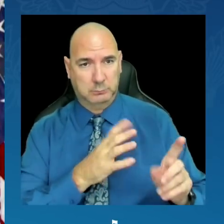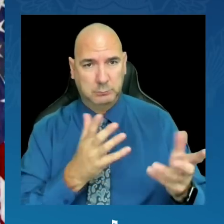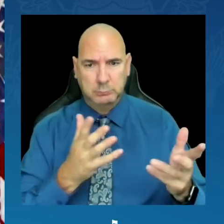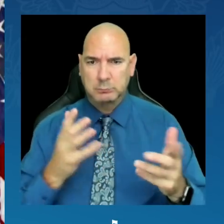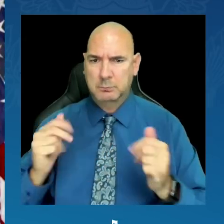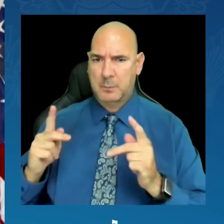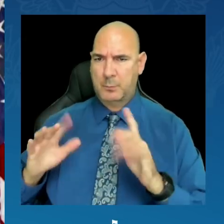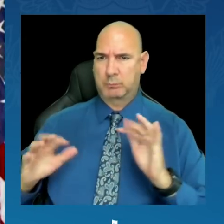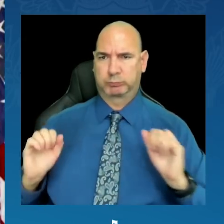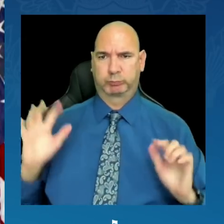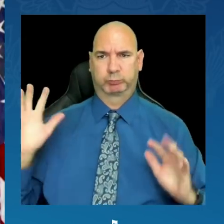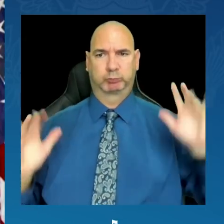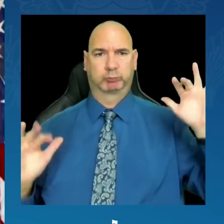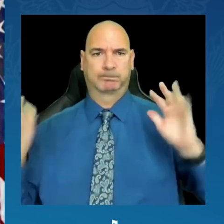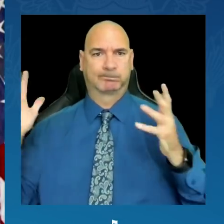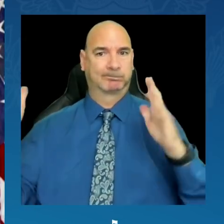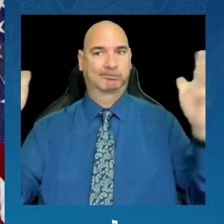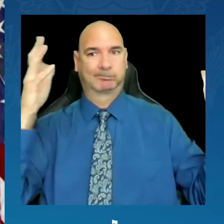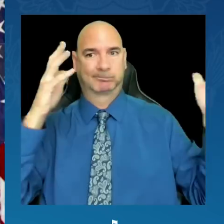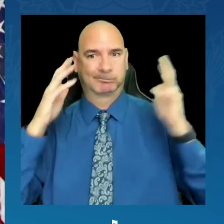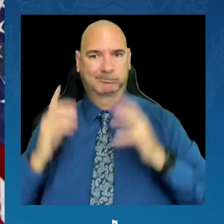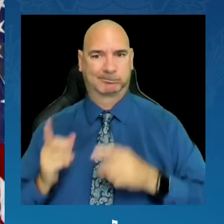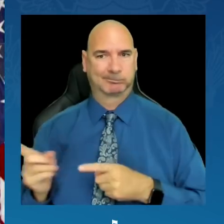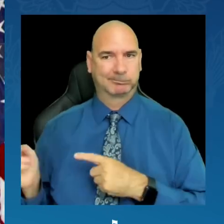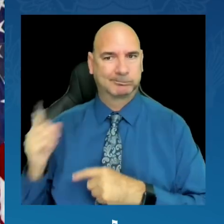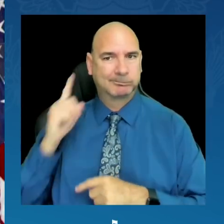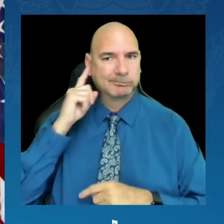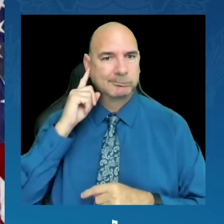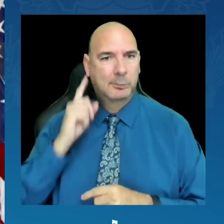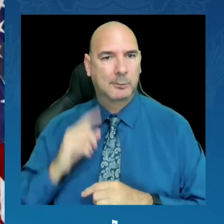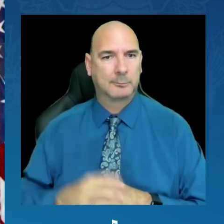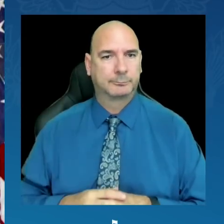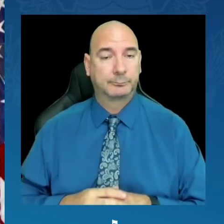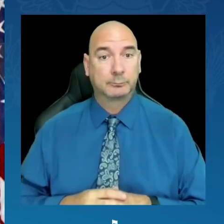Their own lives and their own futures.